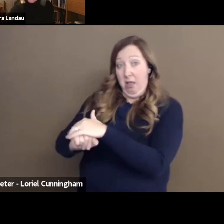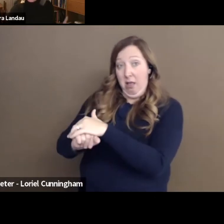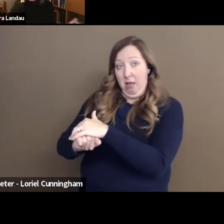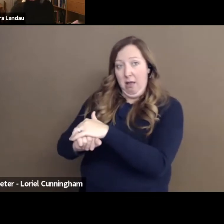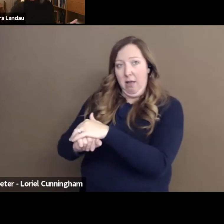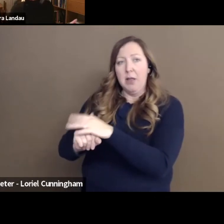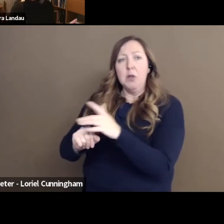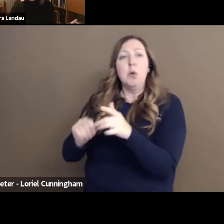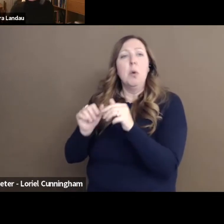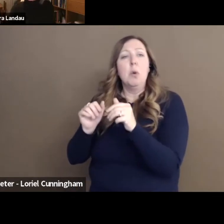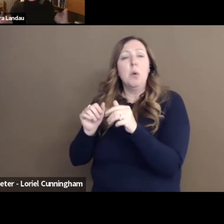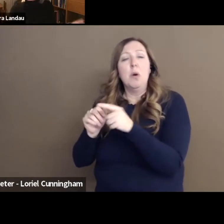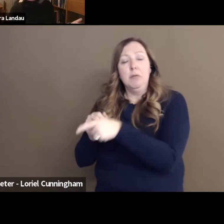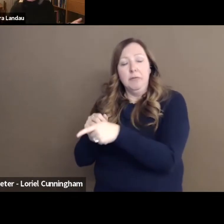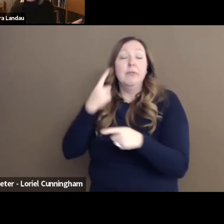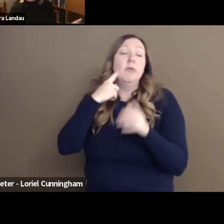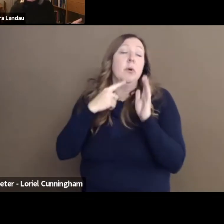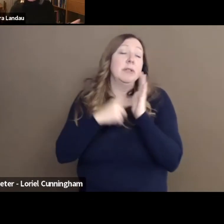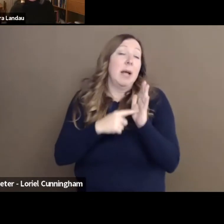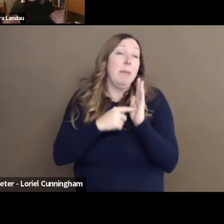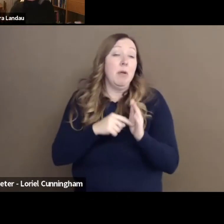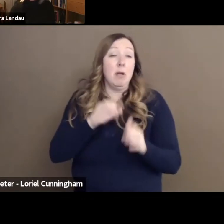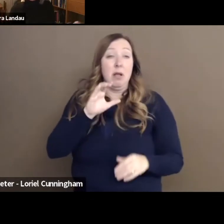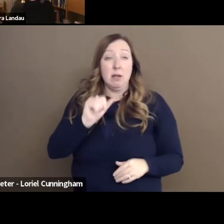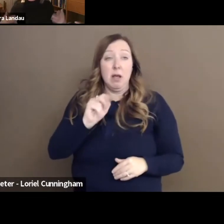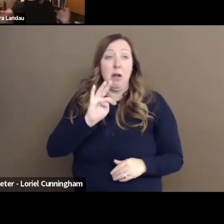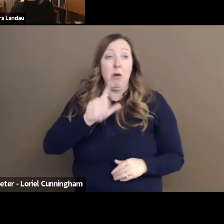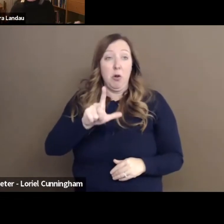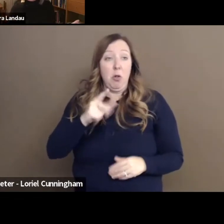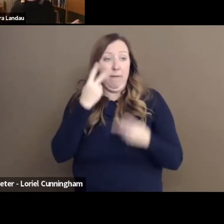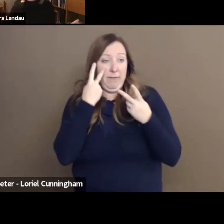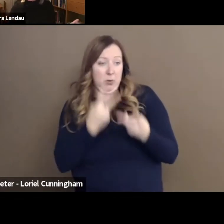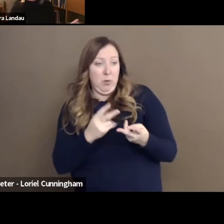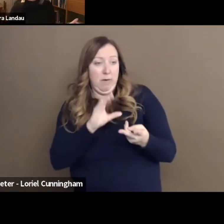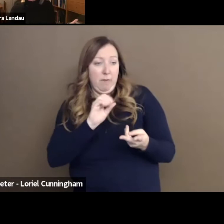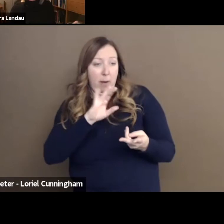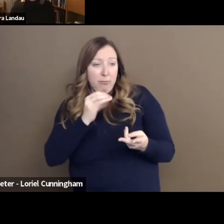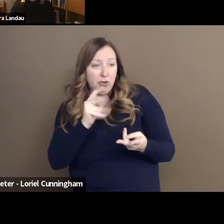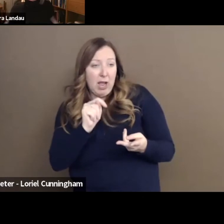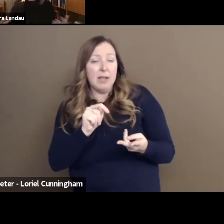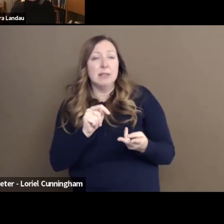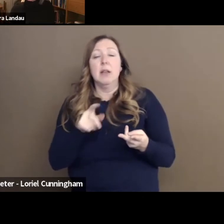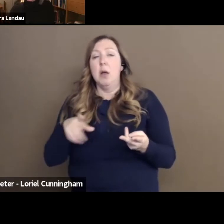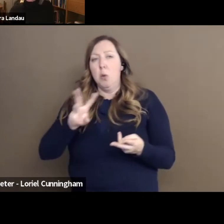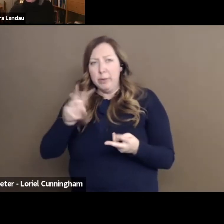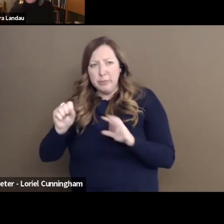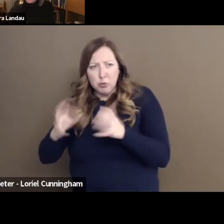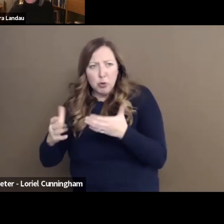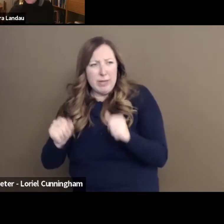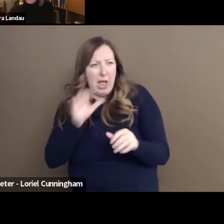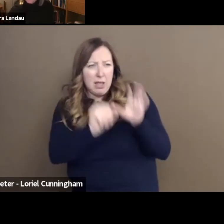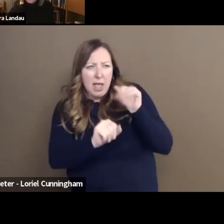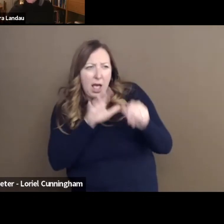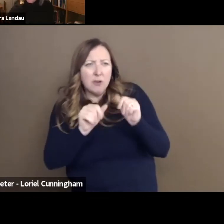you're really good for canonical views you're really good for biological motion you're really good for certain aspects